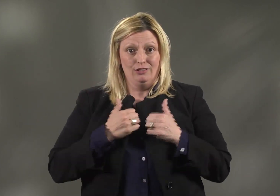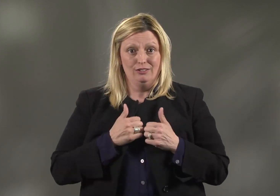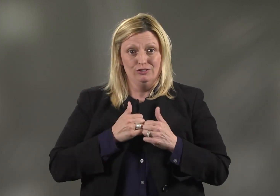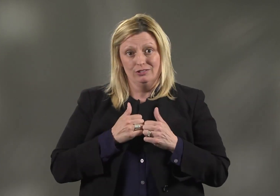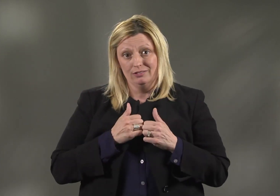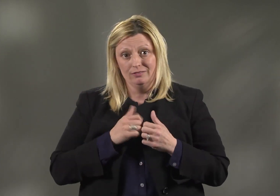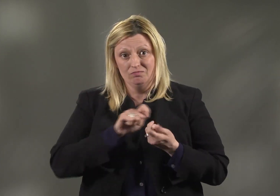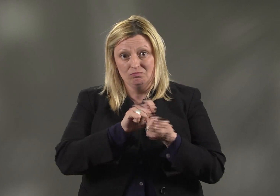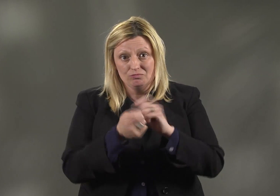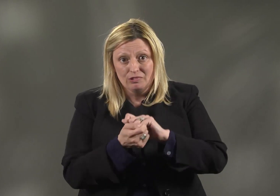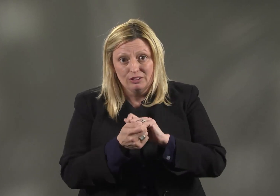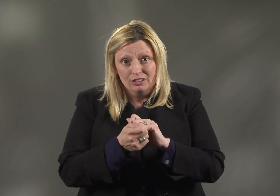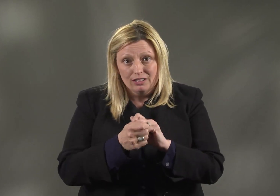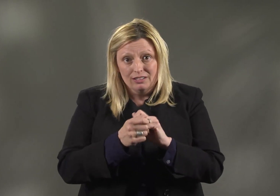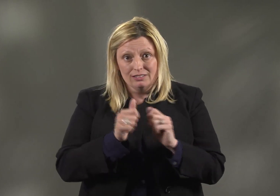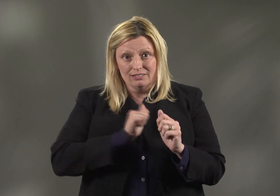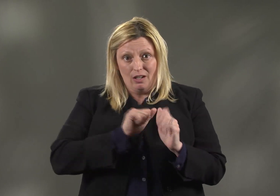and change self-identities.